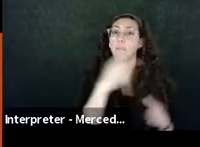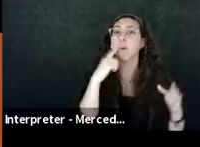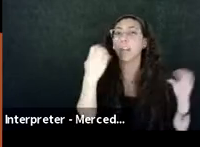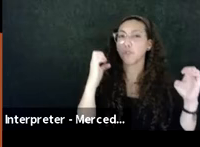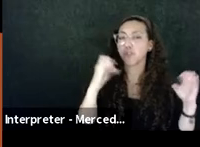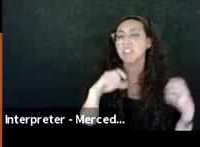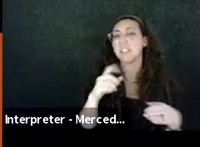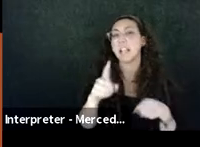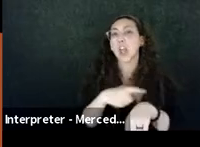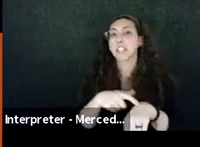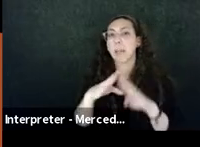Natalie Chavez: How was this doesn't just start